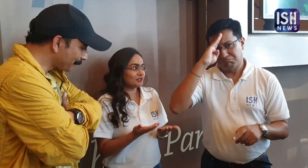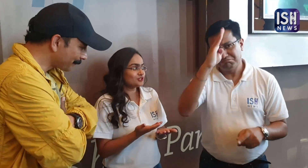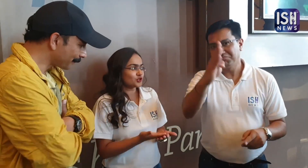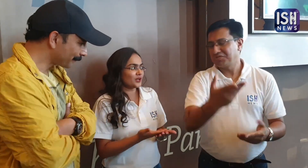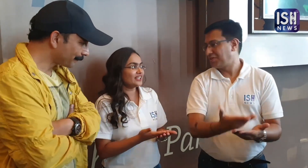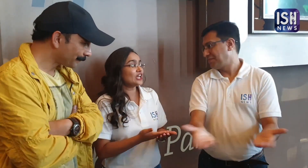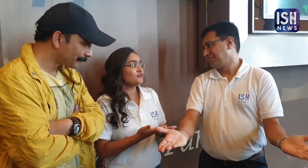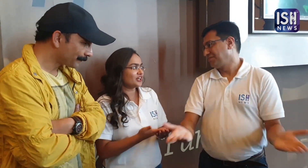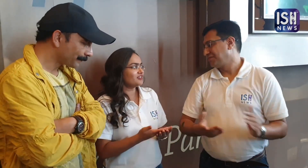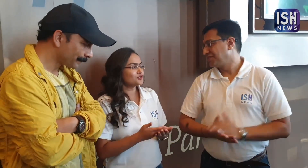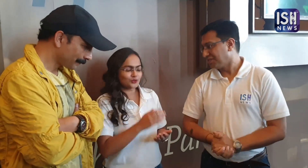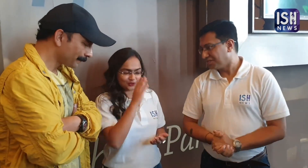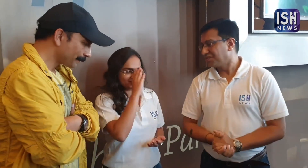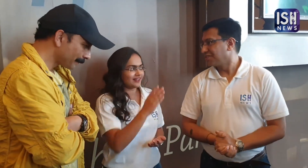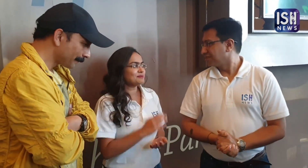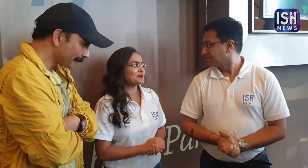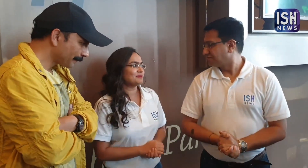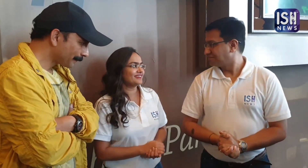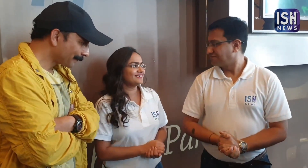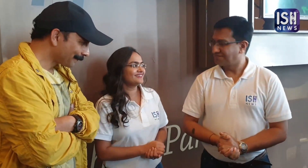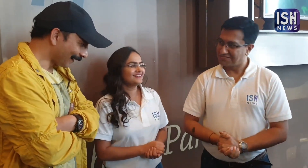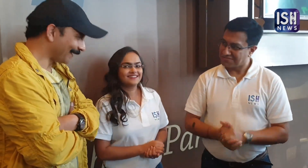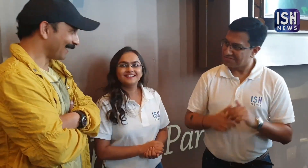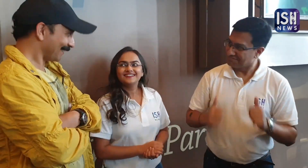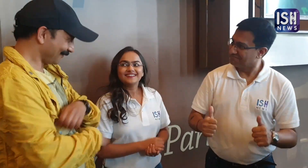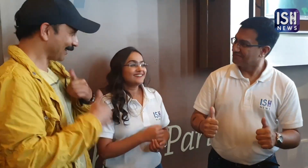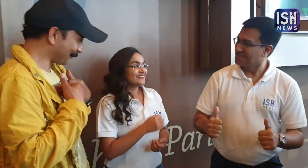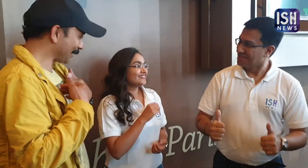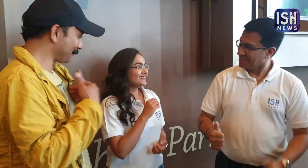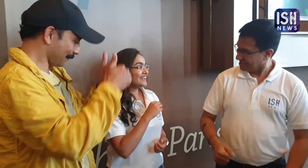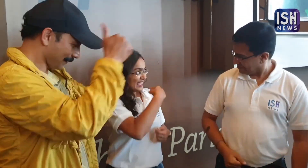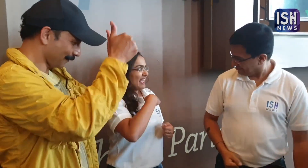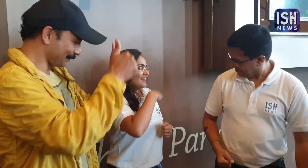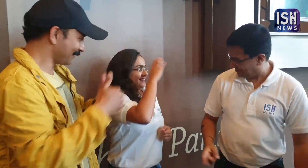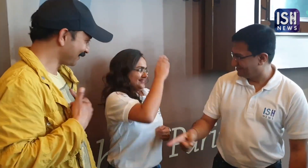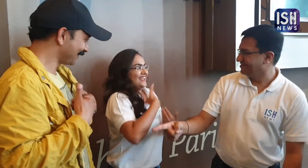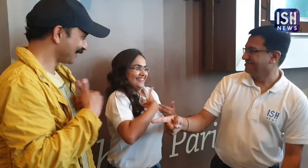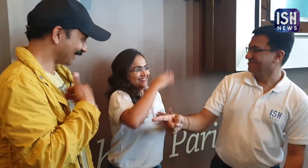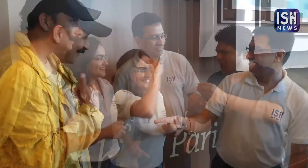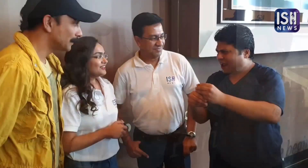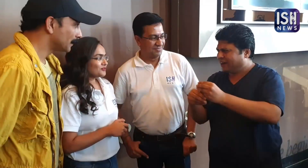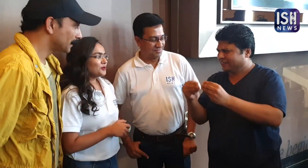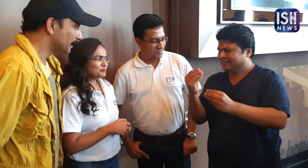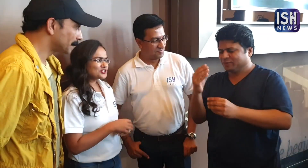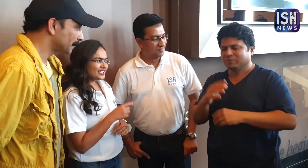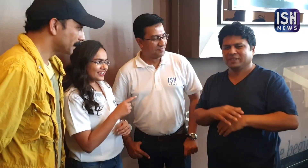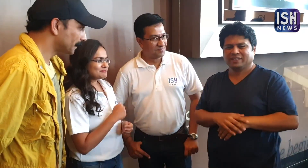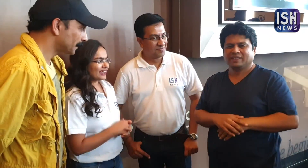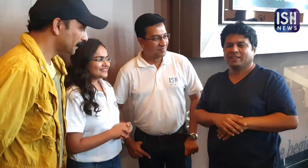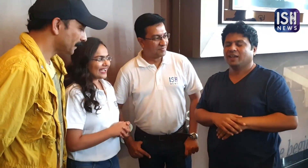I salute all the Deaf trainers! I salute them as well! I would like to say something.